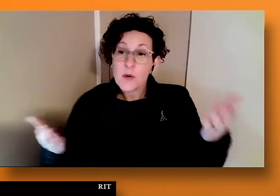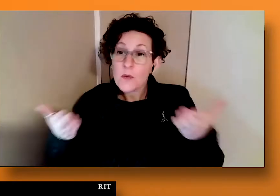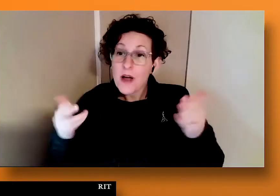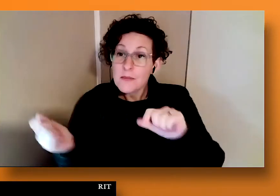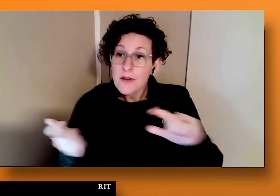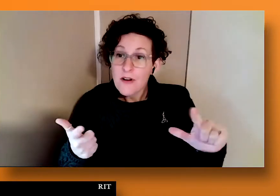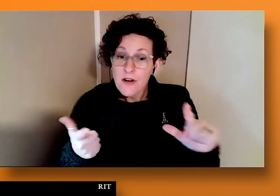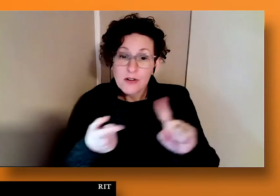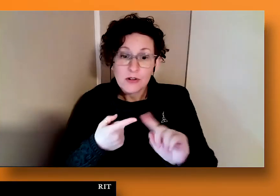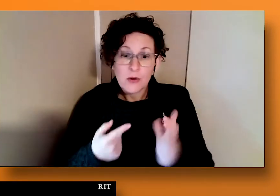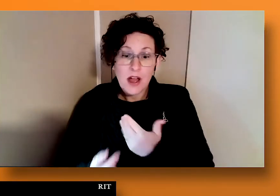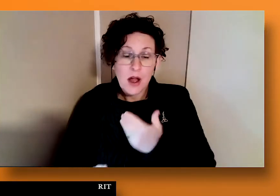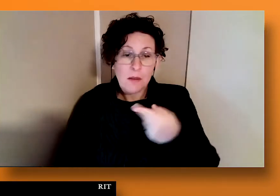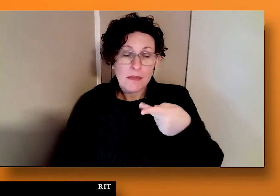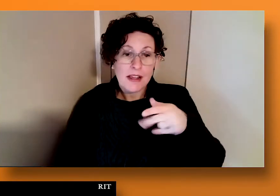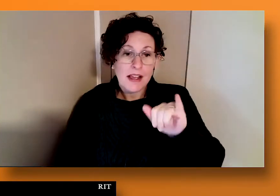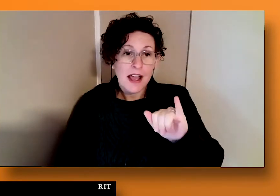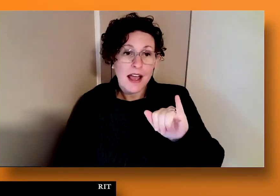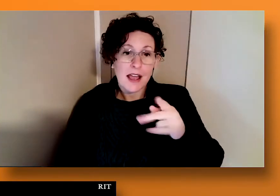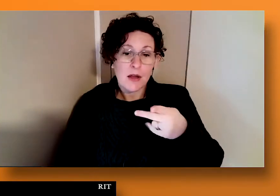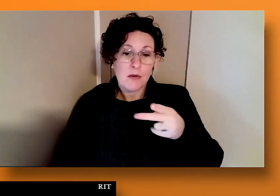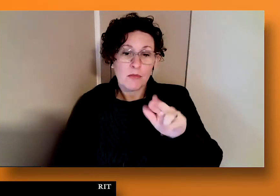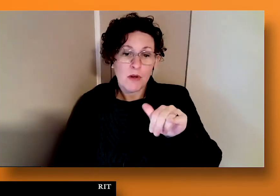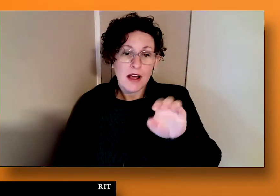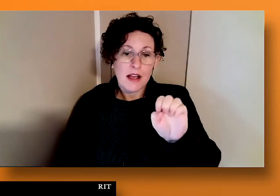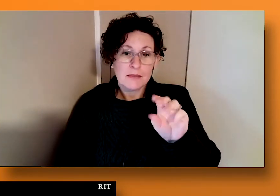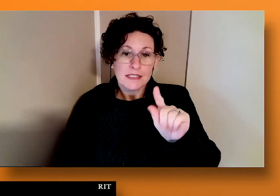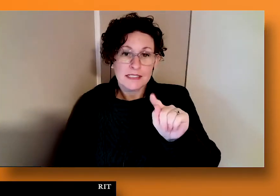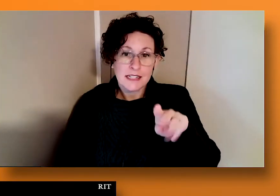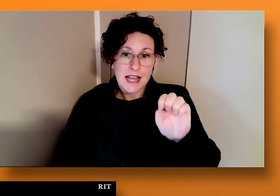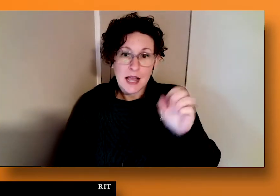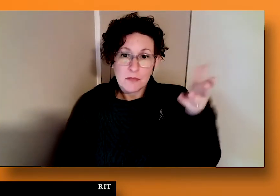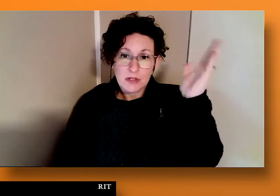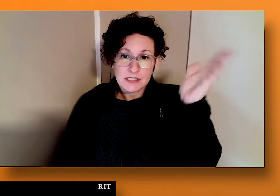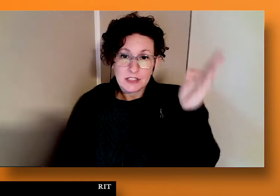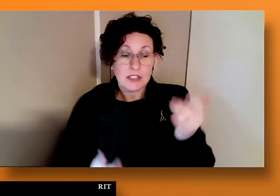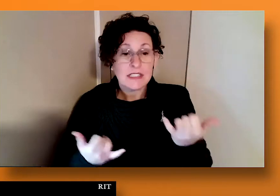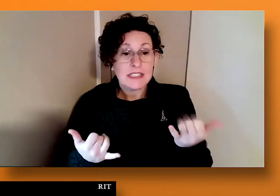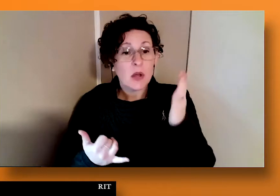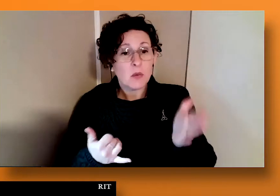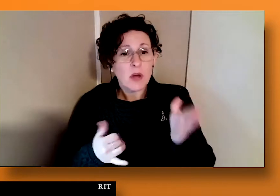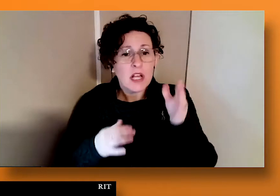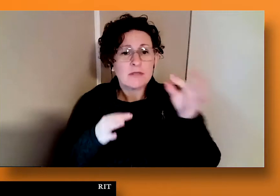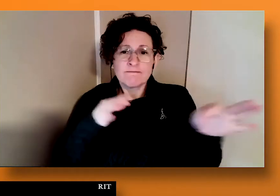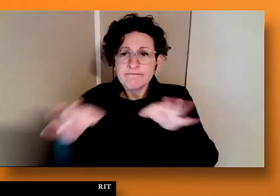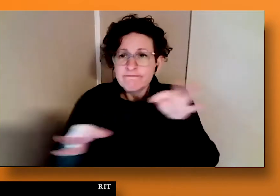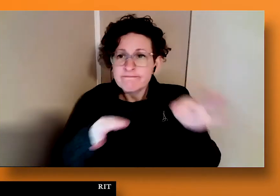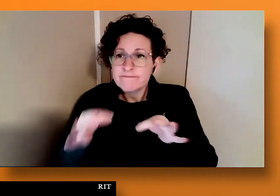And welcome, everyone, to our PI Prime Time Presentation. Today, we'll be teaching you a little bit more